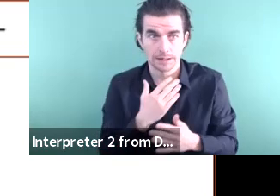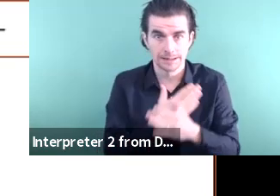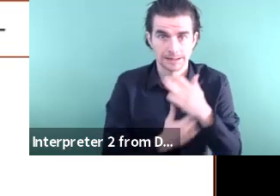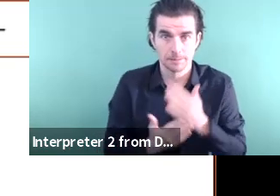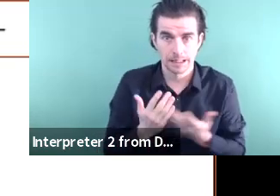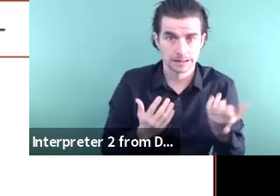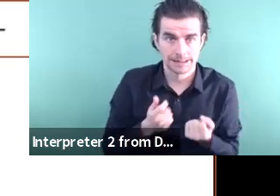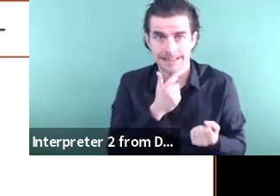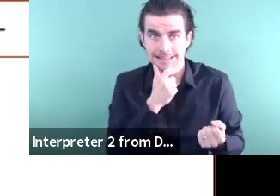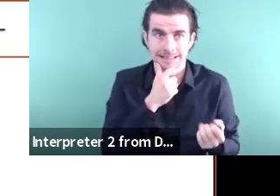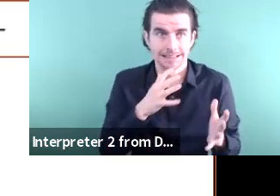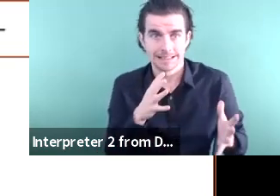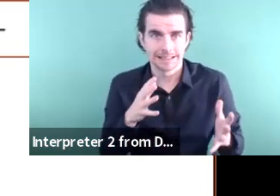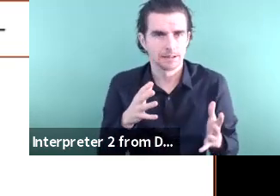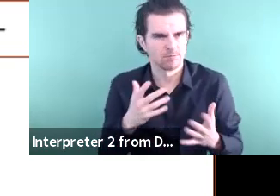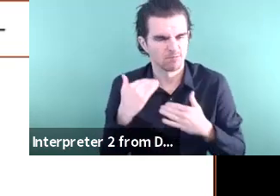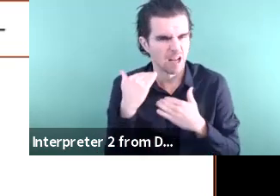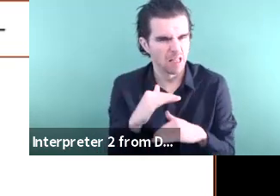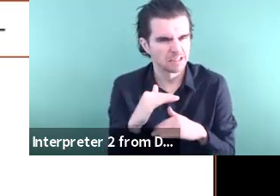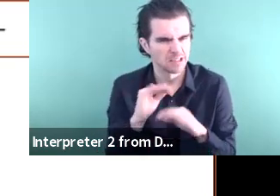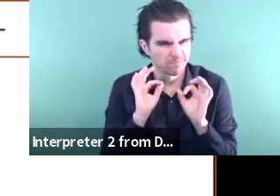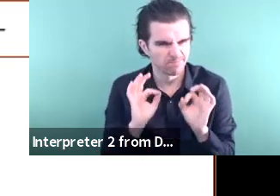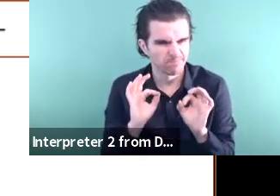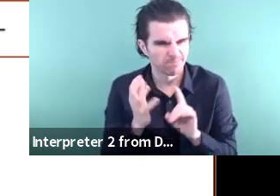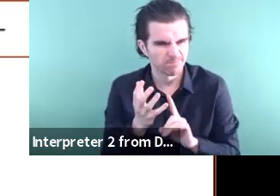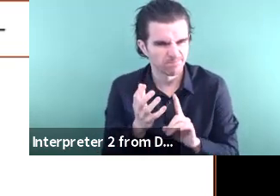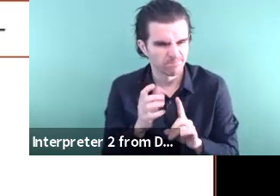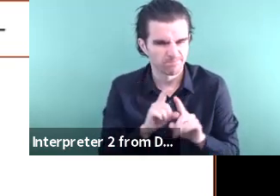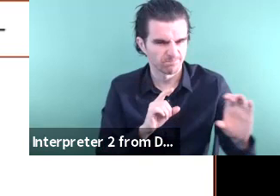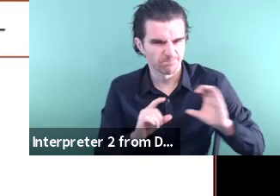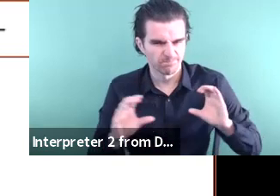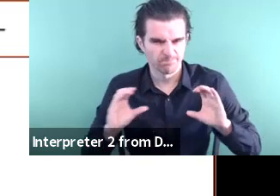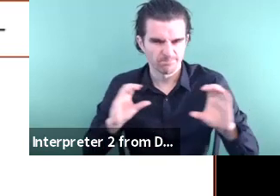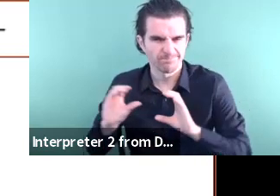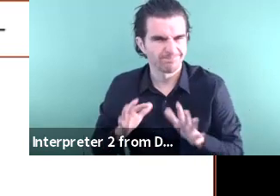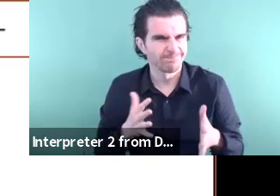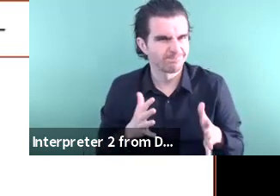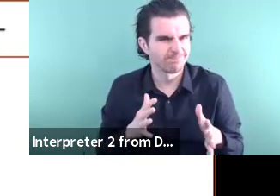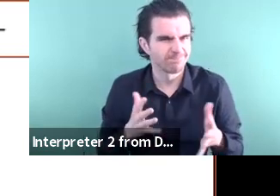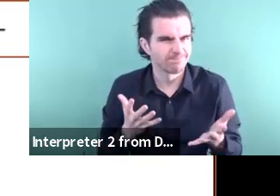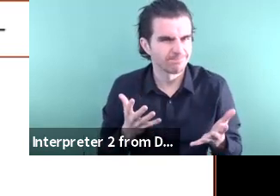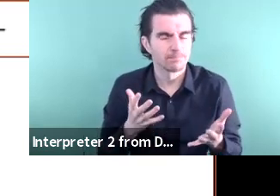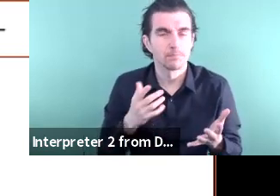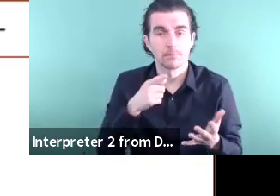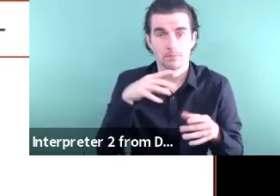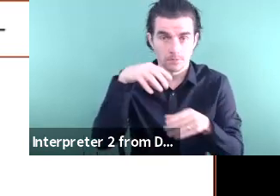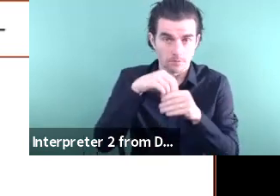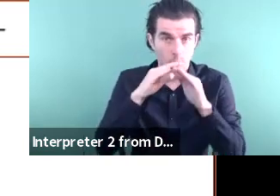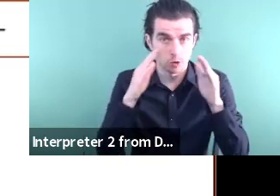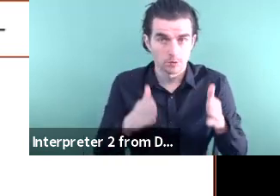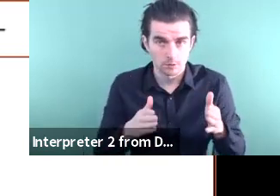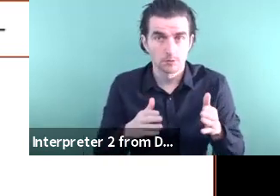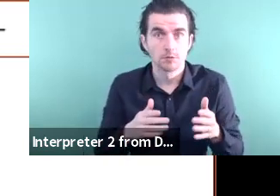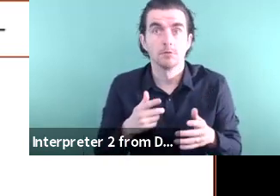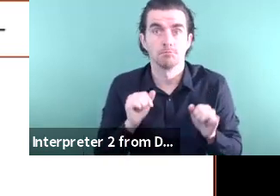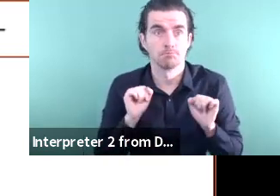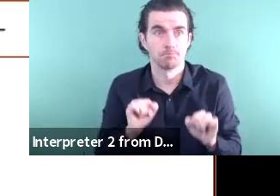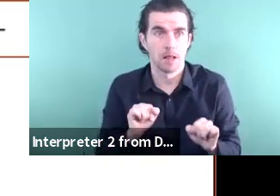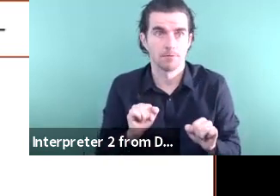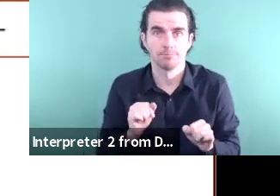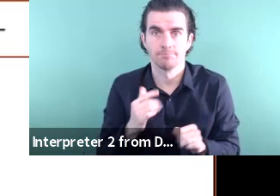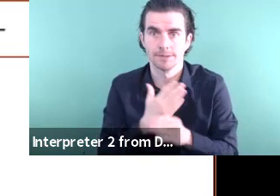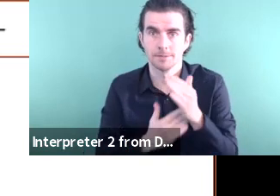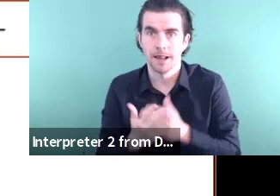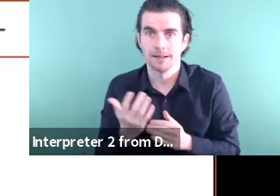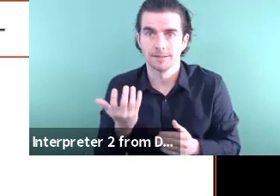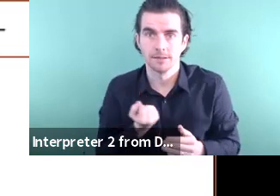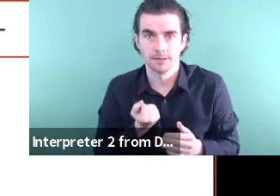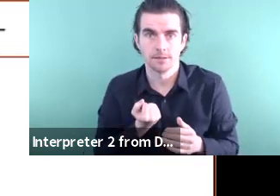they moved from 0.05% of the GDP to 0.1% of the GDP, so it's again for the Pacific,